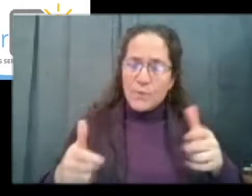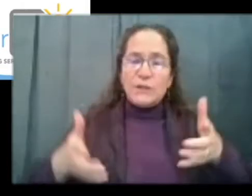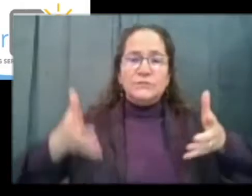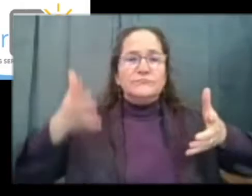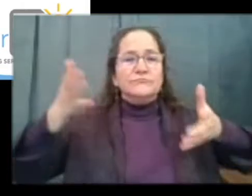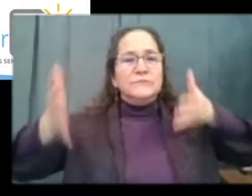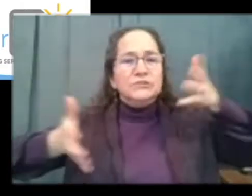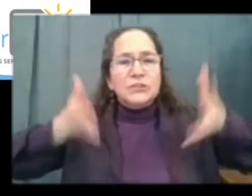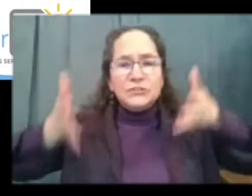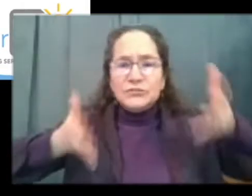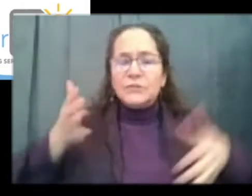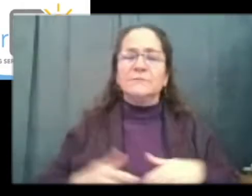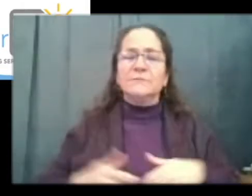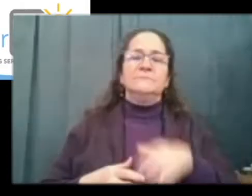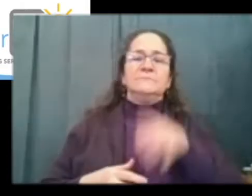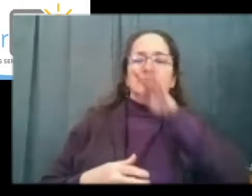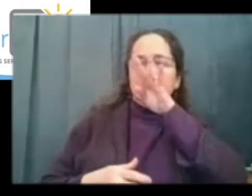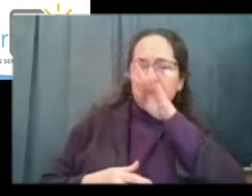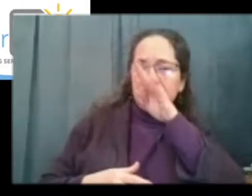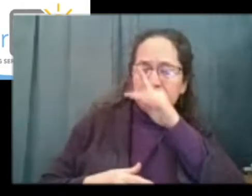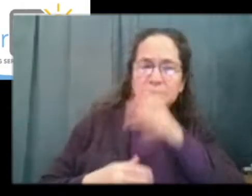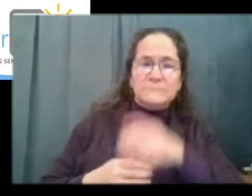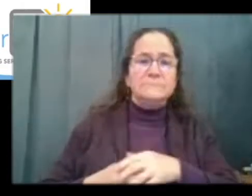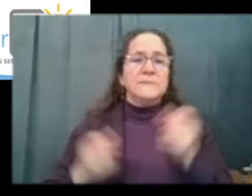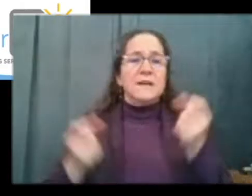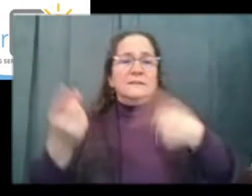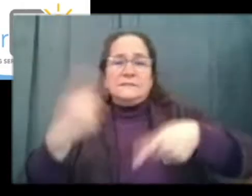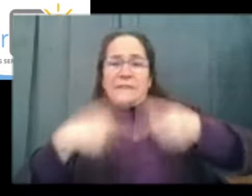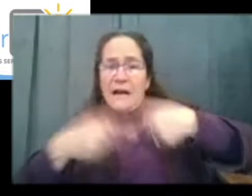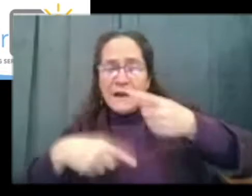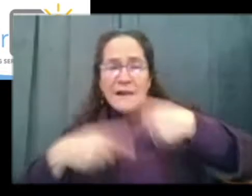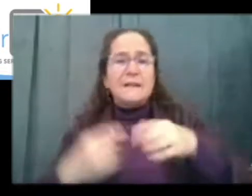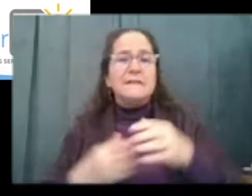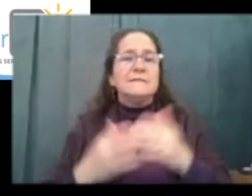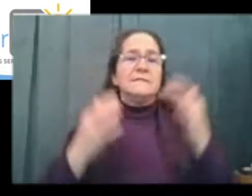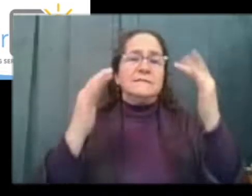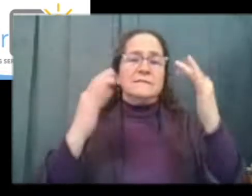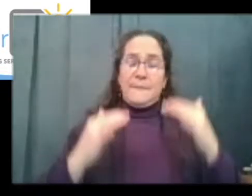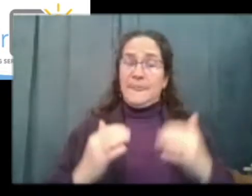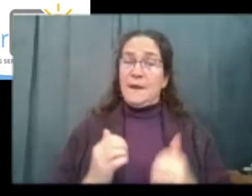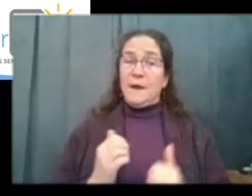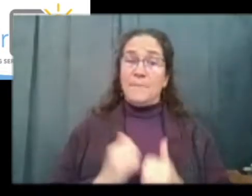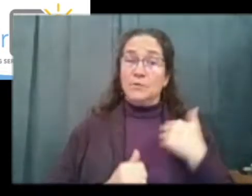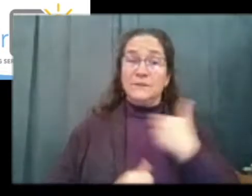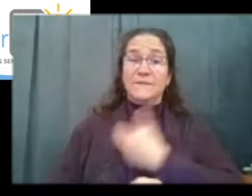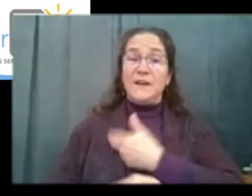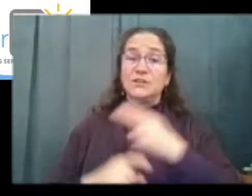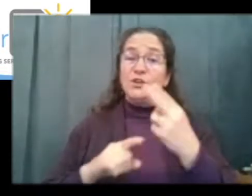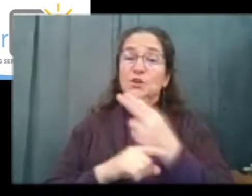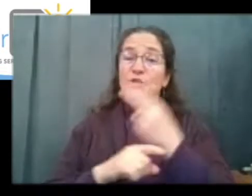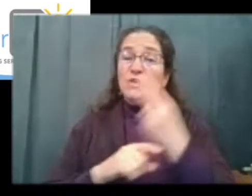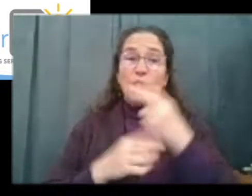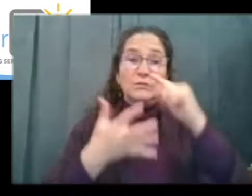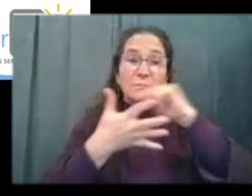verbal language and sign language and most of us use many of these forms ourselves throughout every single day.